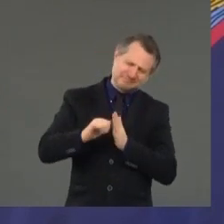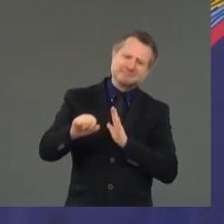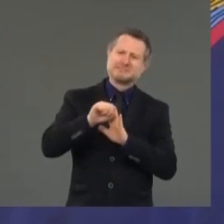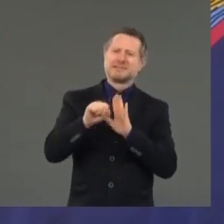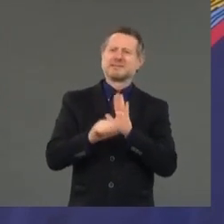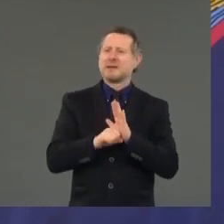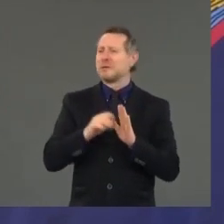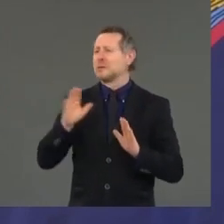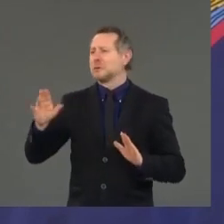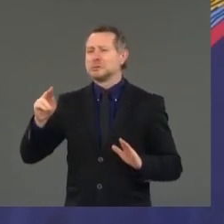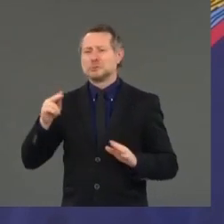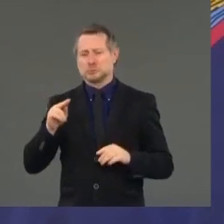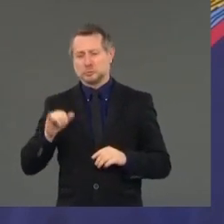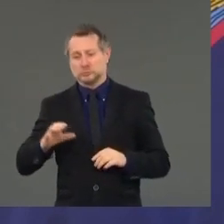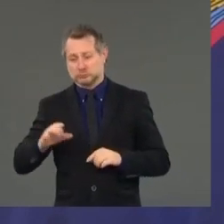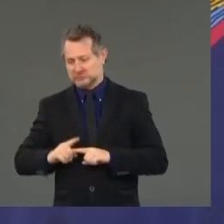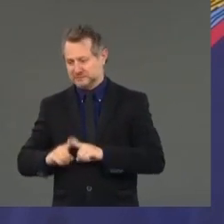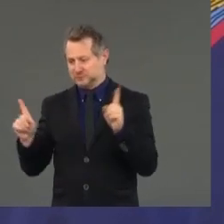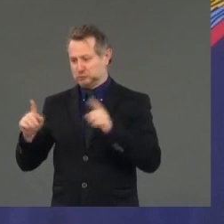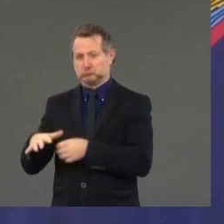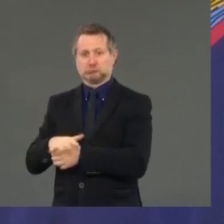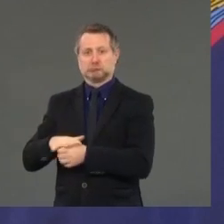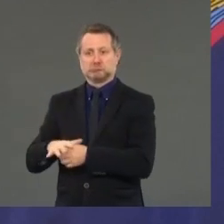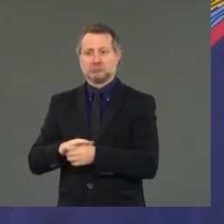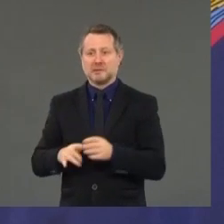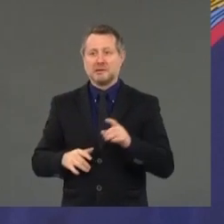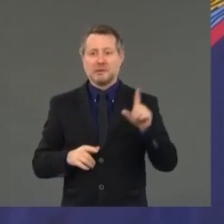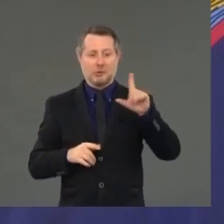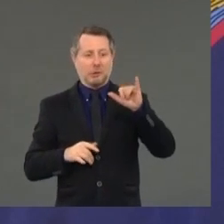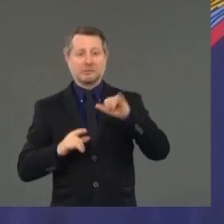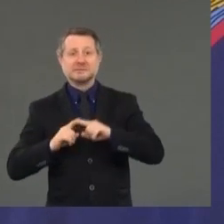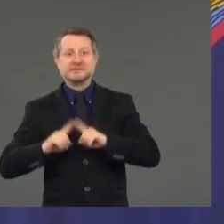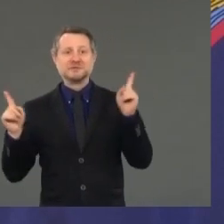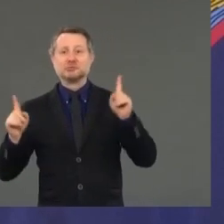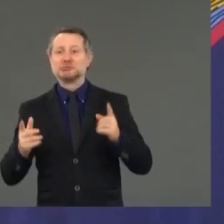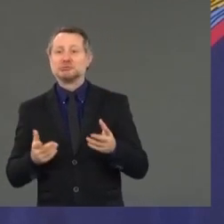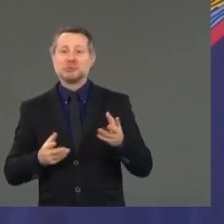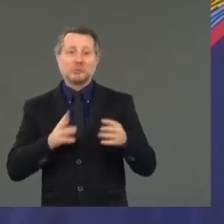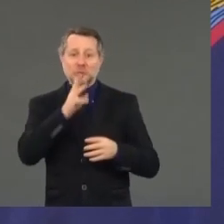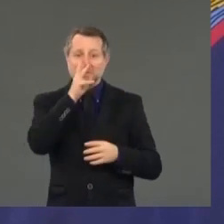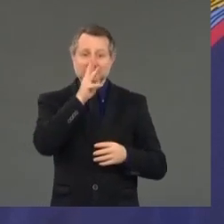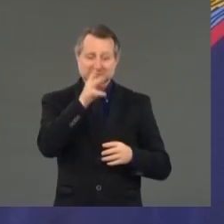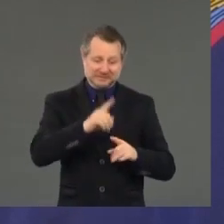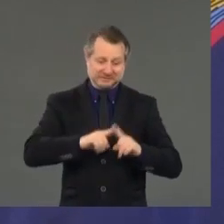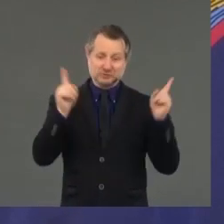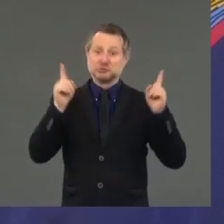UNIFORMITY ACROSS OUR OWN STATE. NEW YORK CITY IS ONE SITUATION,